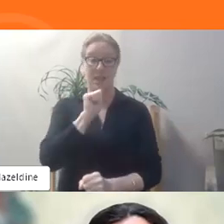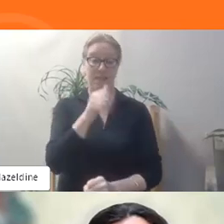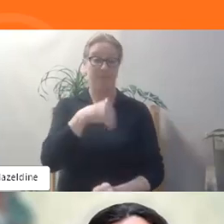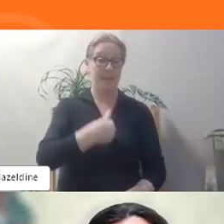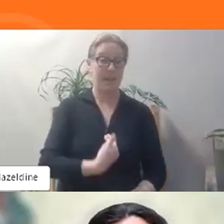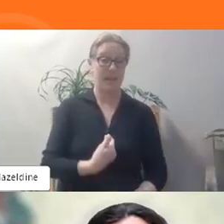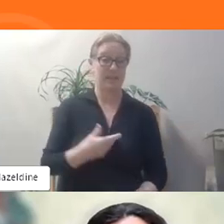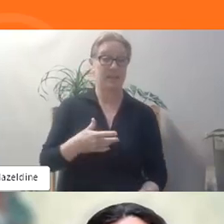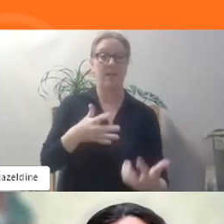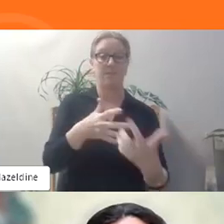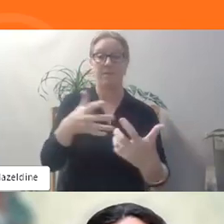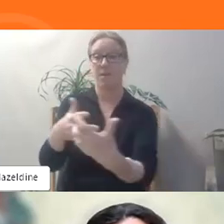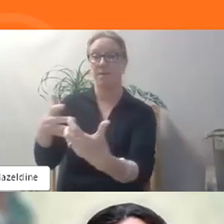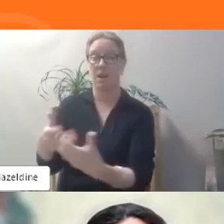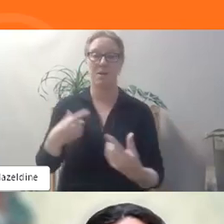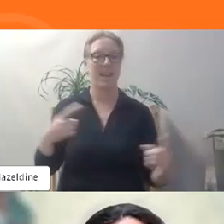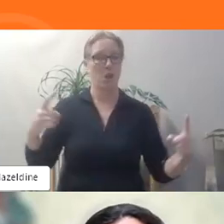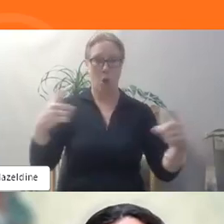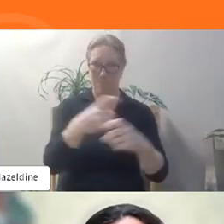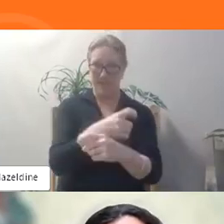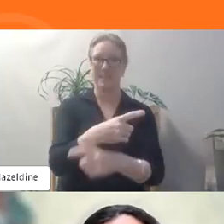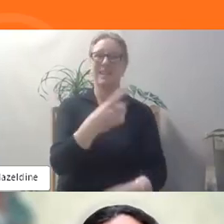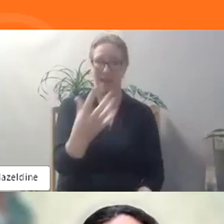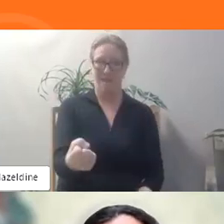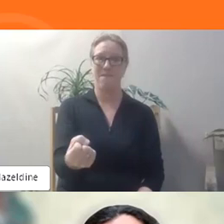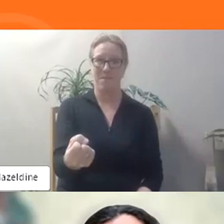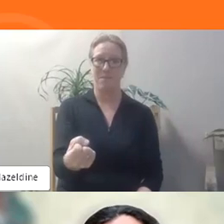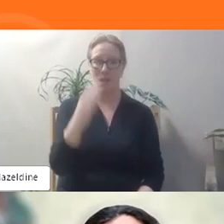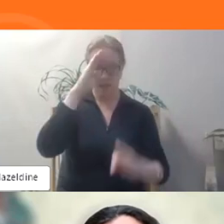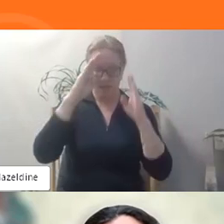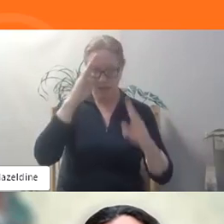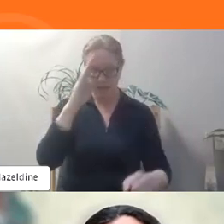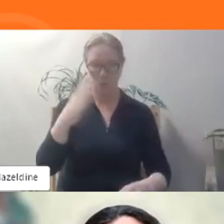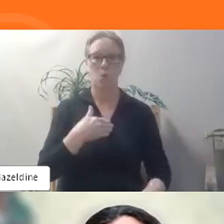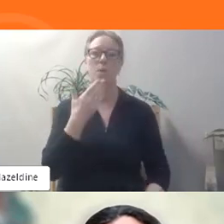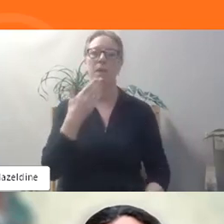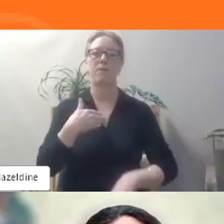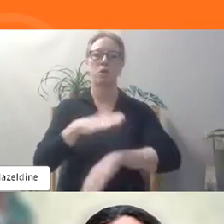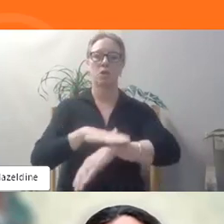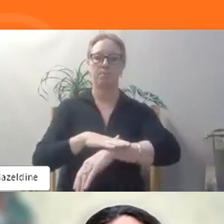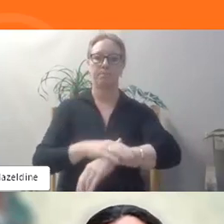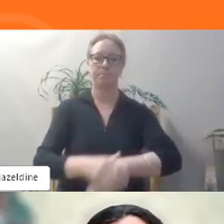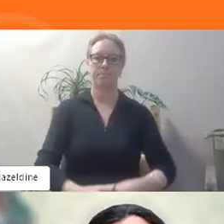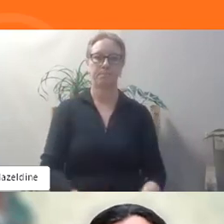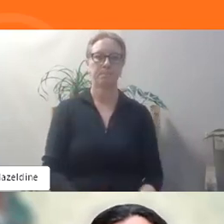are complex. Kia ora katoa, thank you for your time. Thank you so